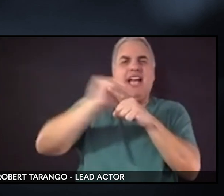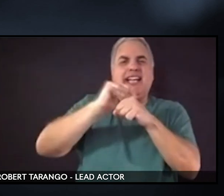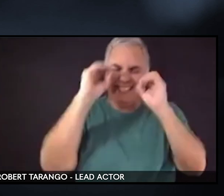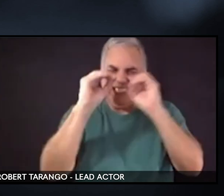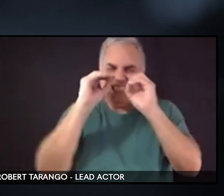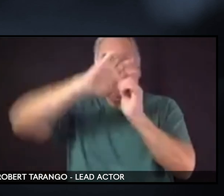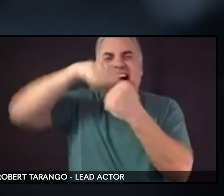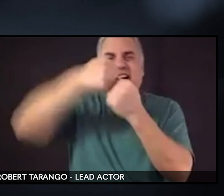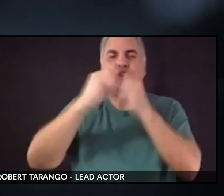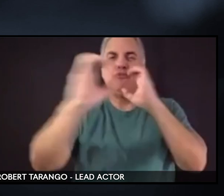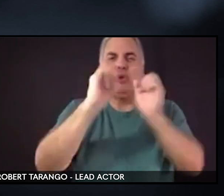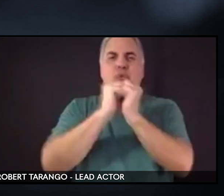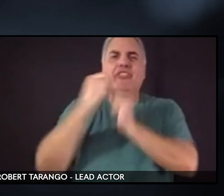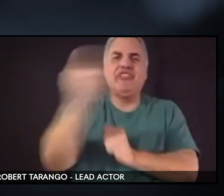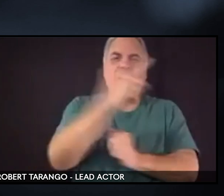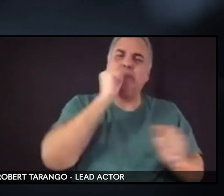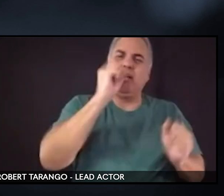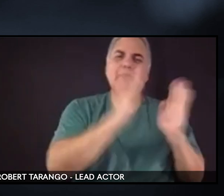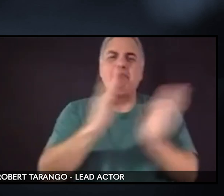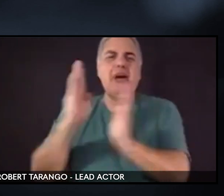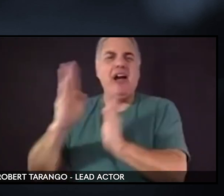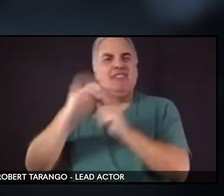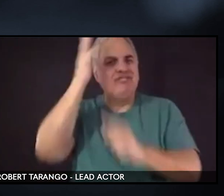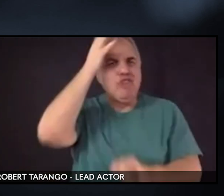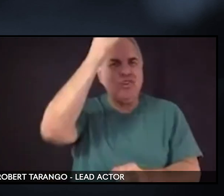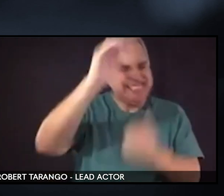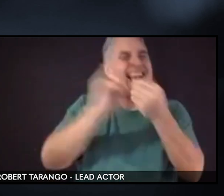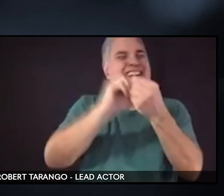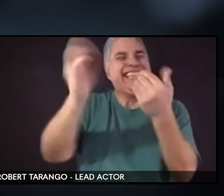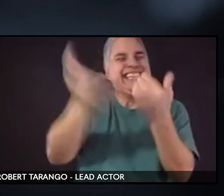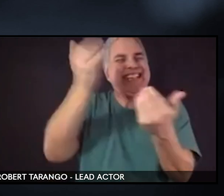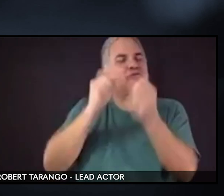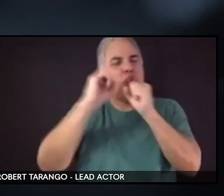called Helen Keller National Center where people go to actually learn to